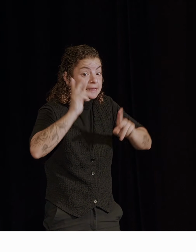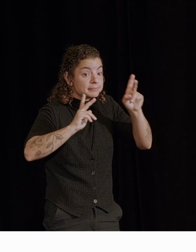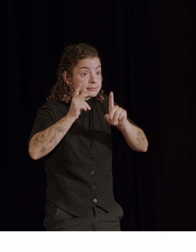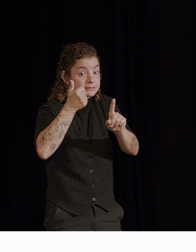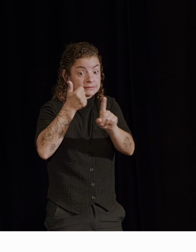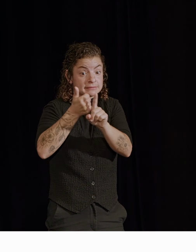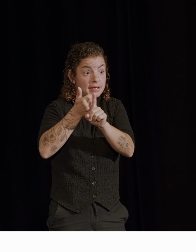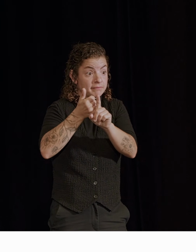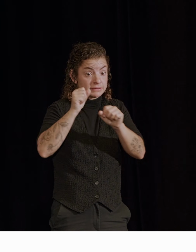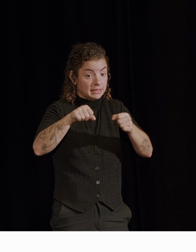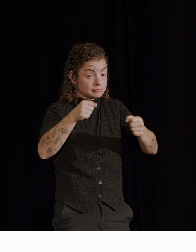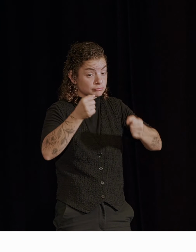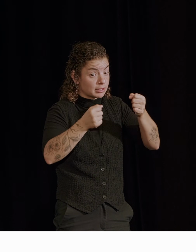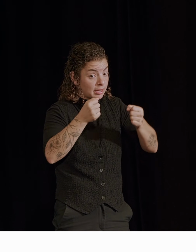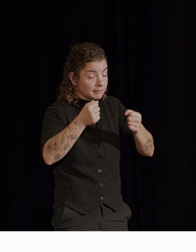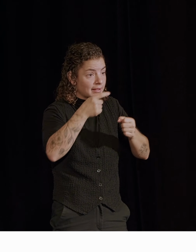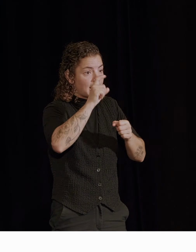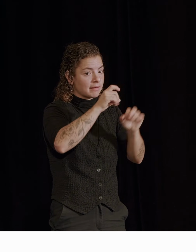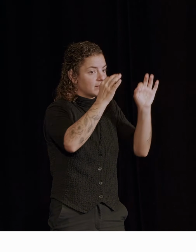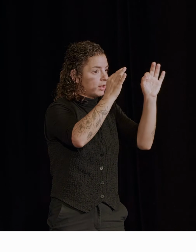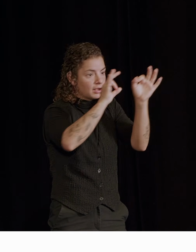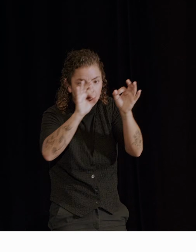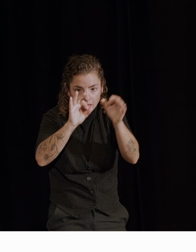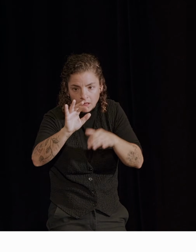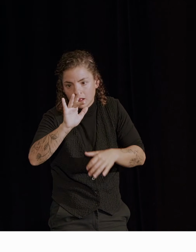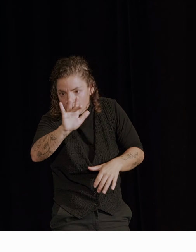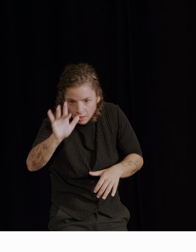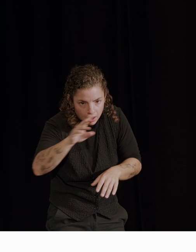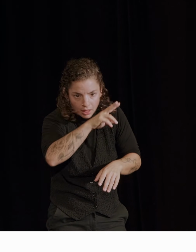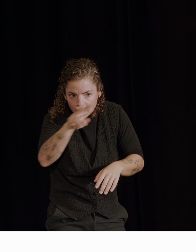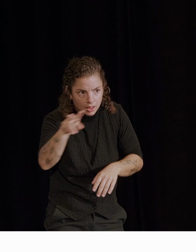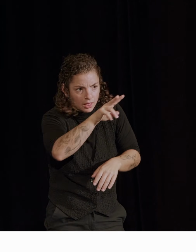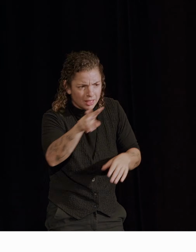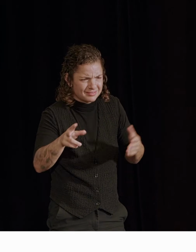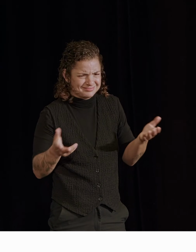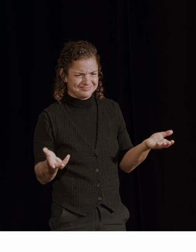Functionally speaking, everyone should be blind to what's in the car when they're driving.